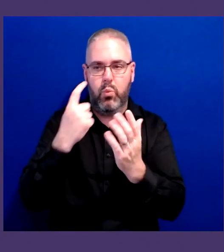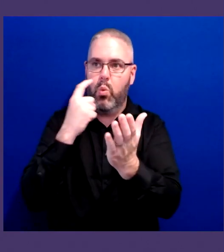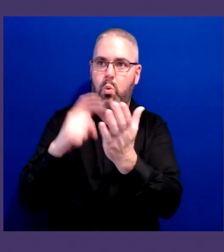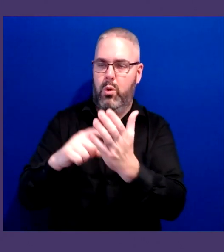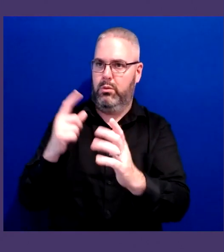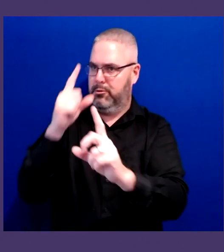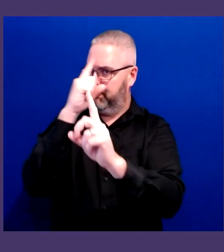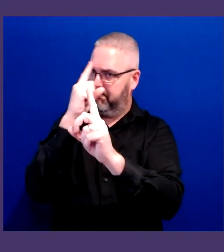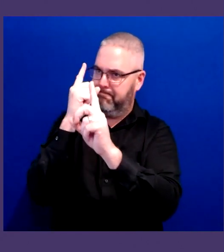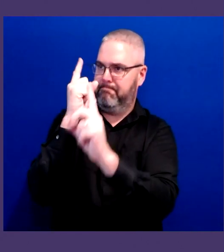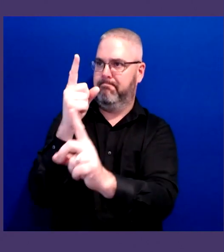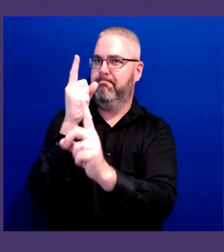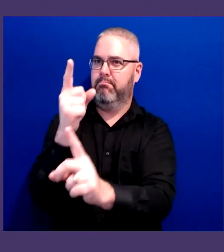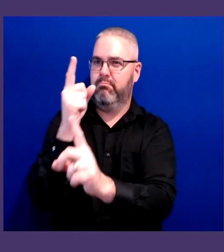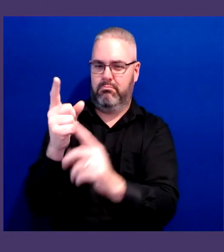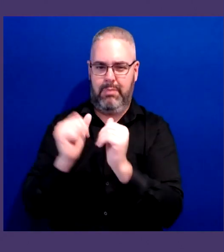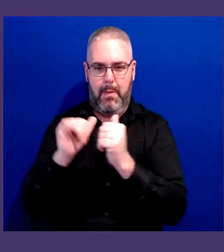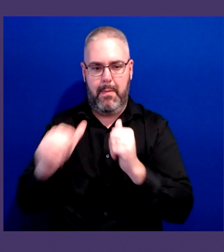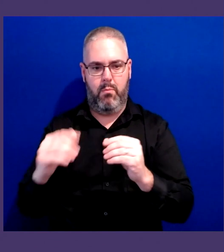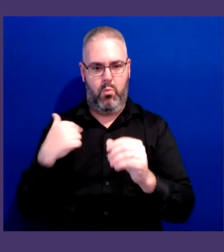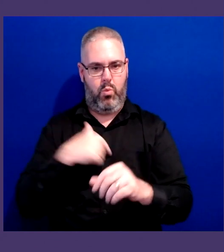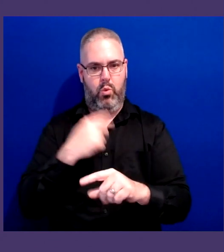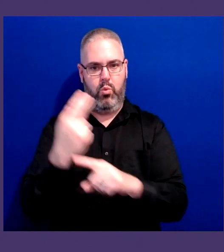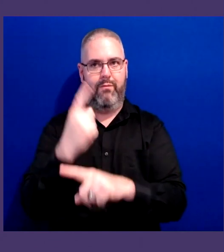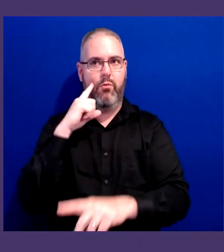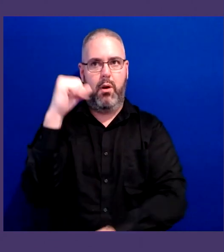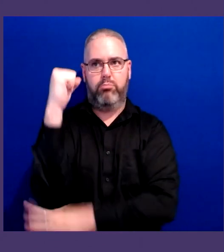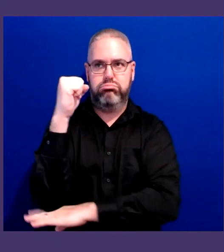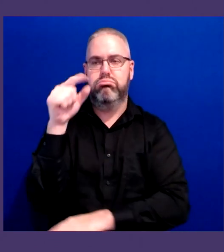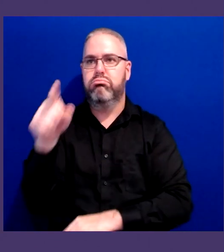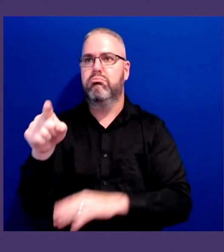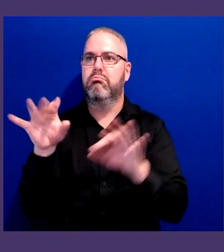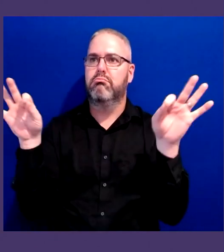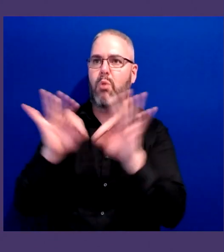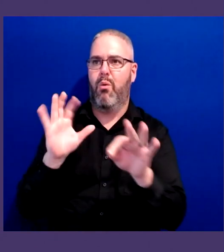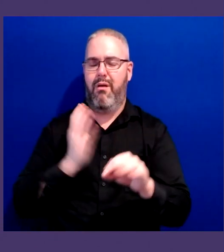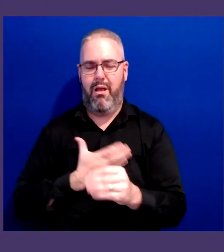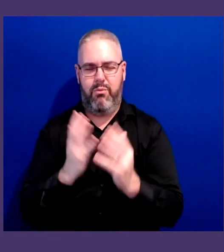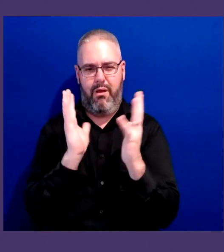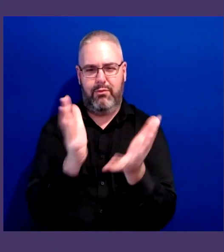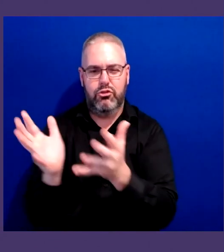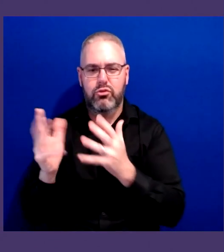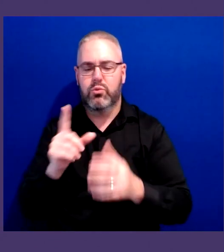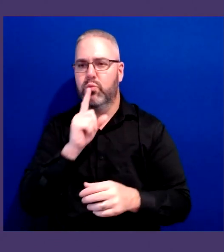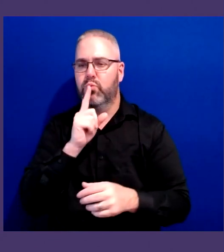That point is a benchmark and it's all tied into these bigger conversations. So that's something that we're incredibly active in